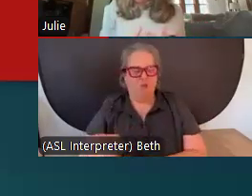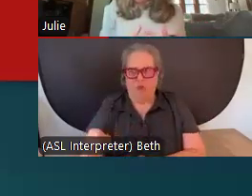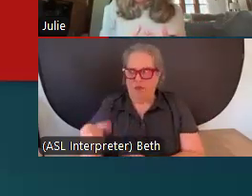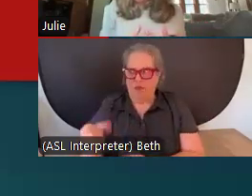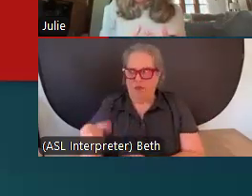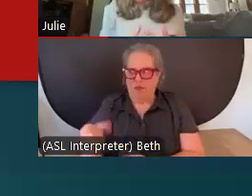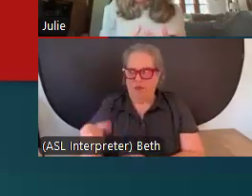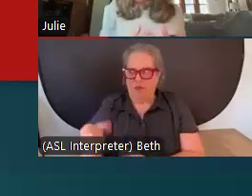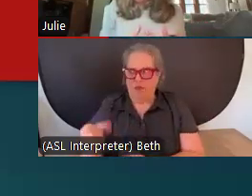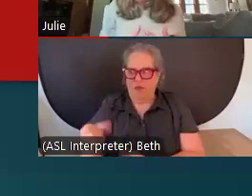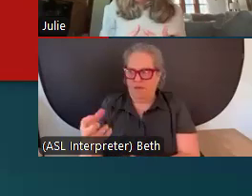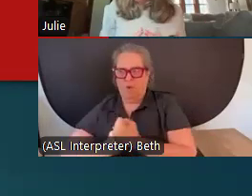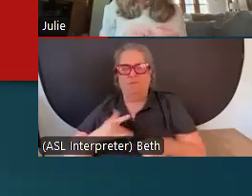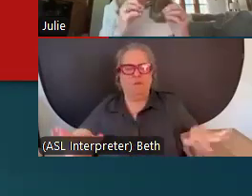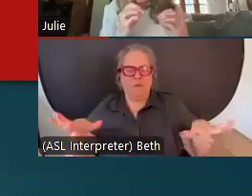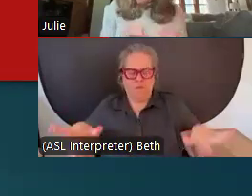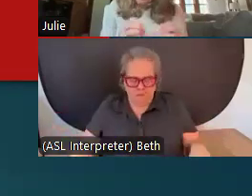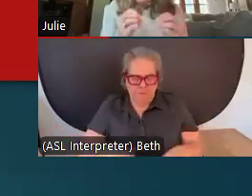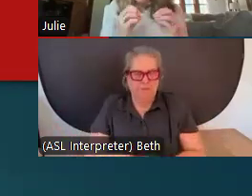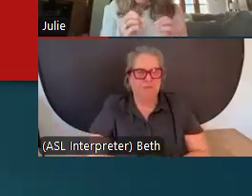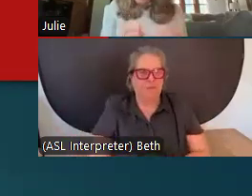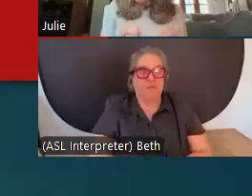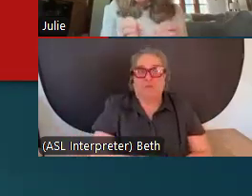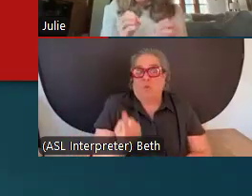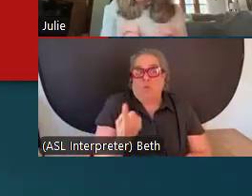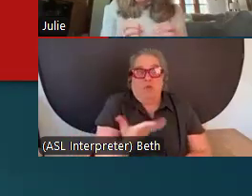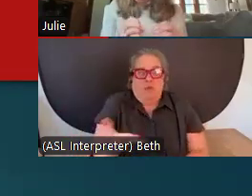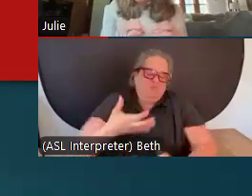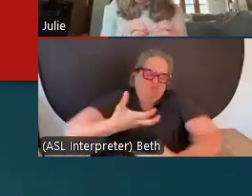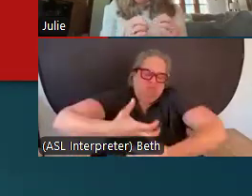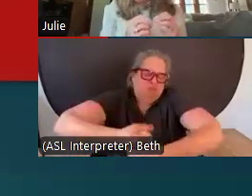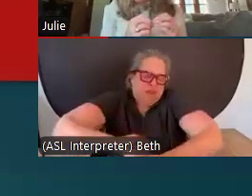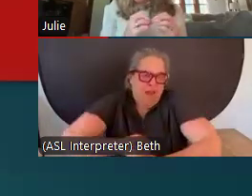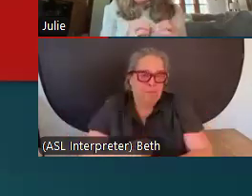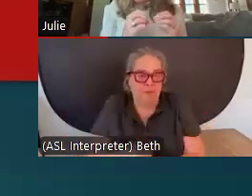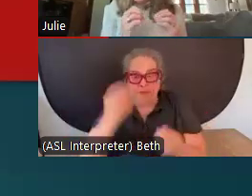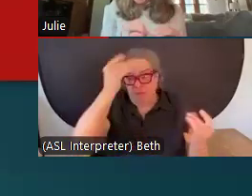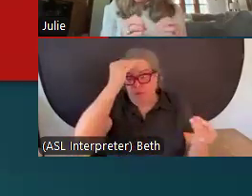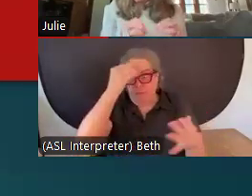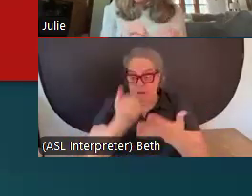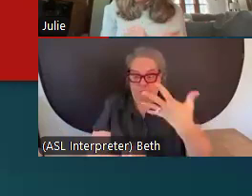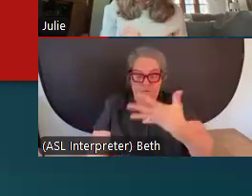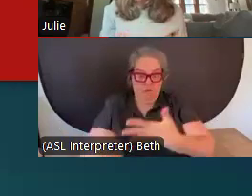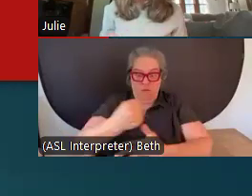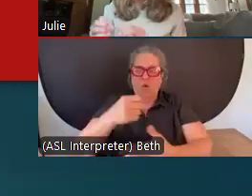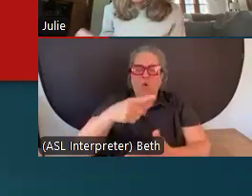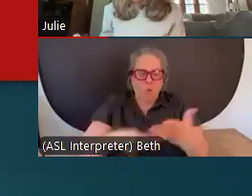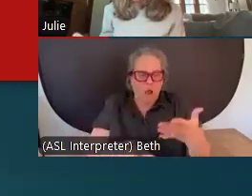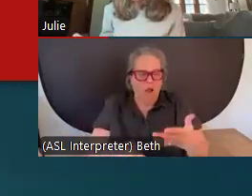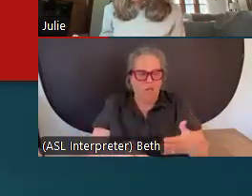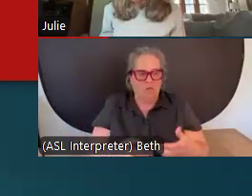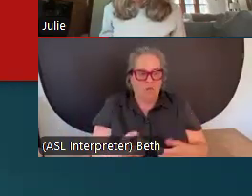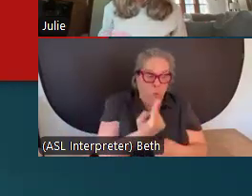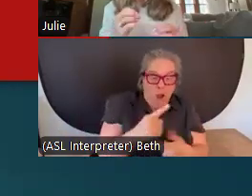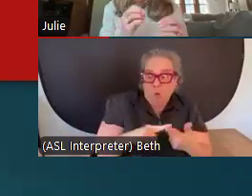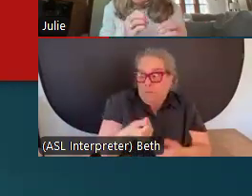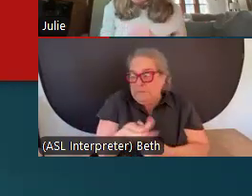But just to recap, one is to think strategically about what is your biggest challenge or challenges.